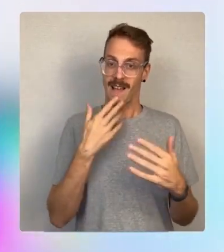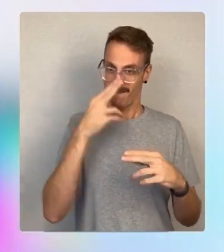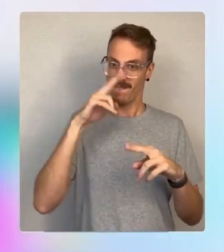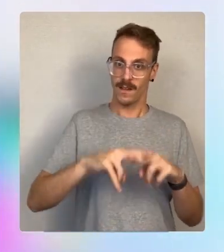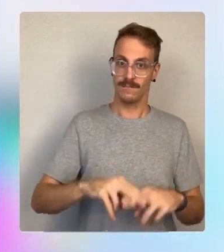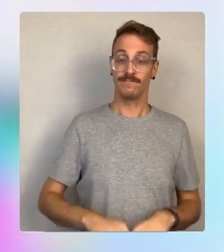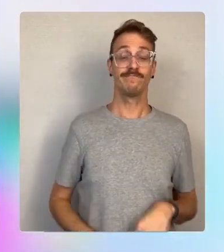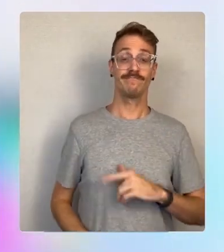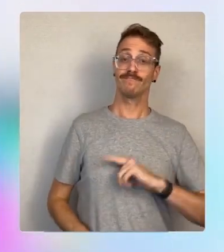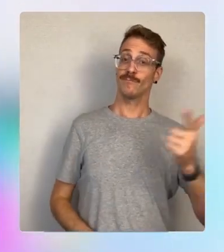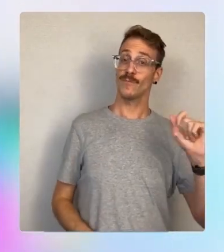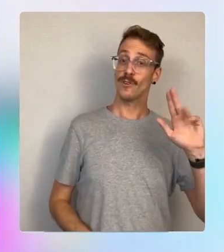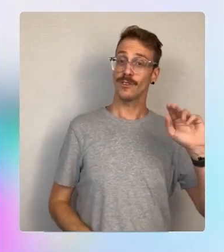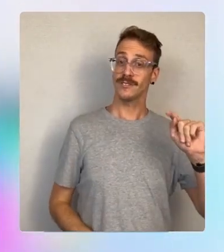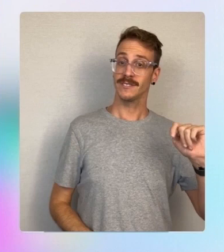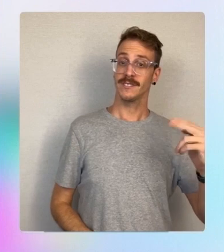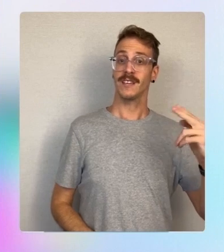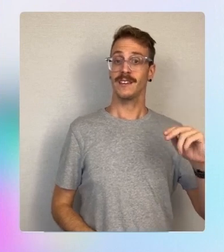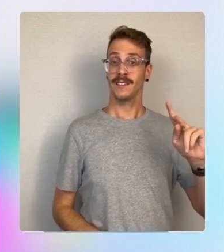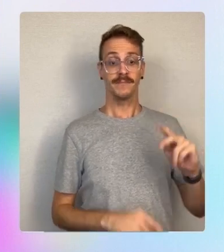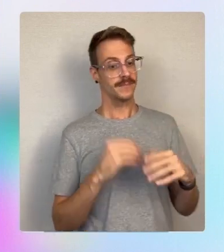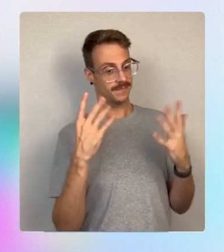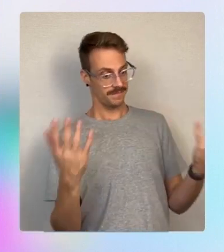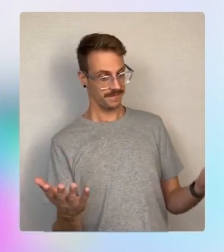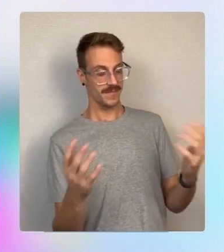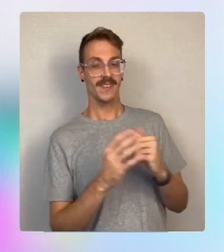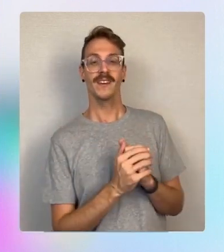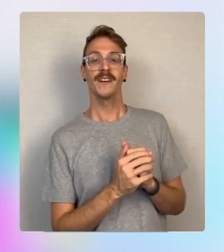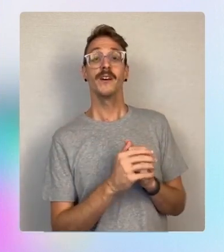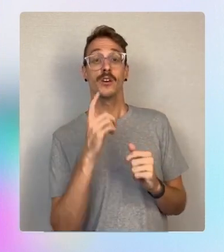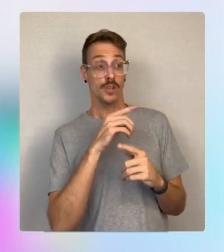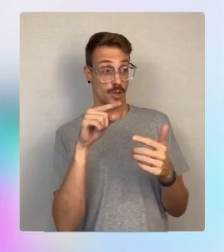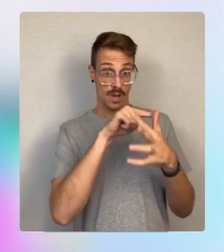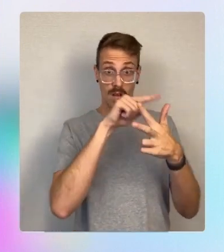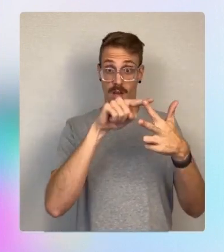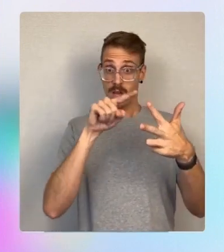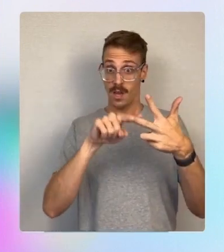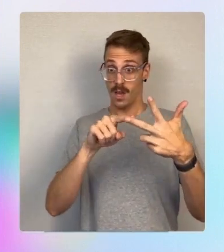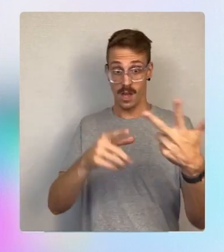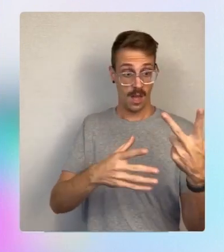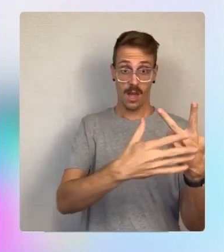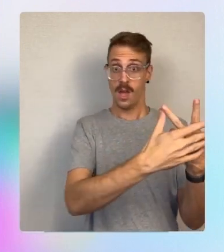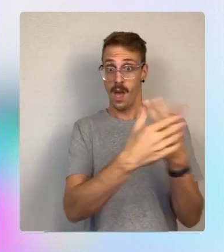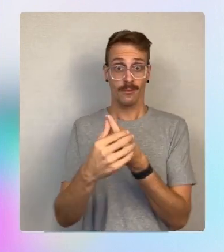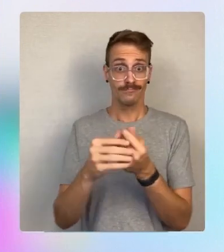When you bring Passthrough, Scene Understanding, and Shared Anchors together,